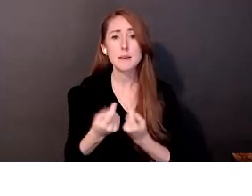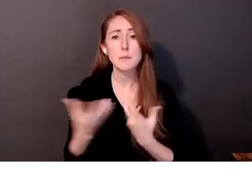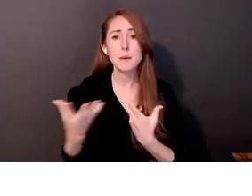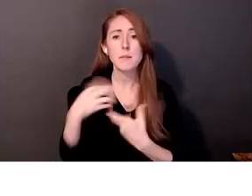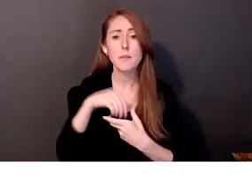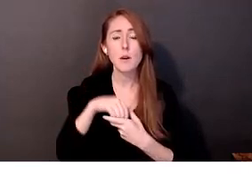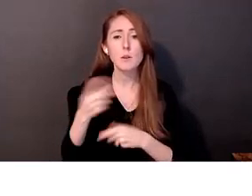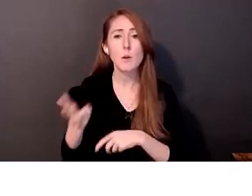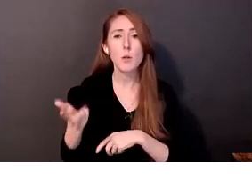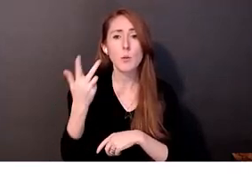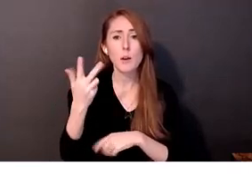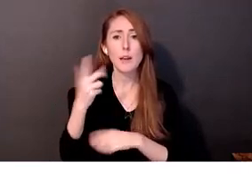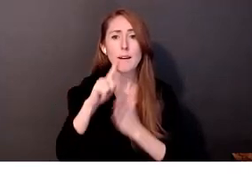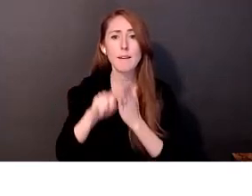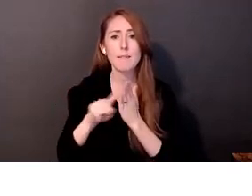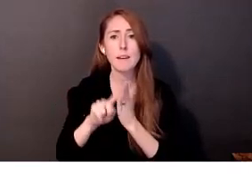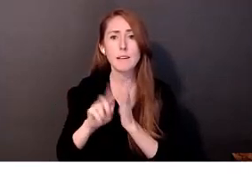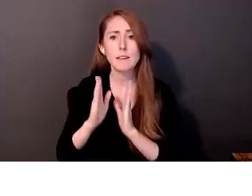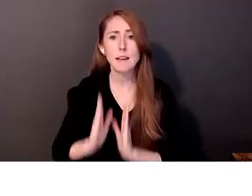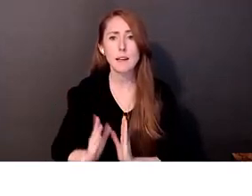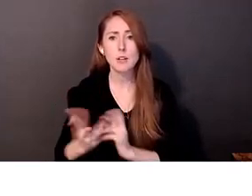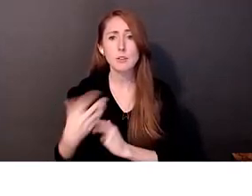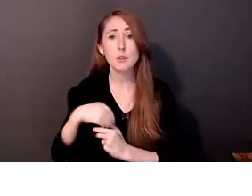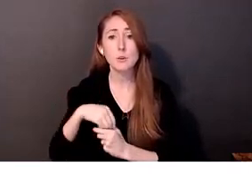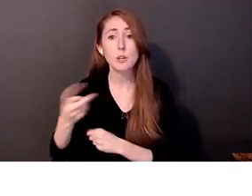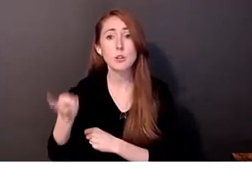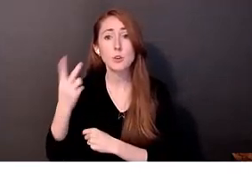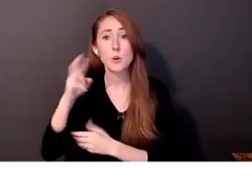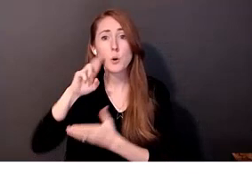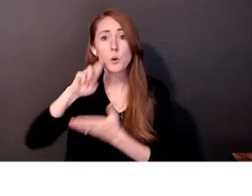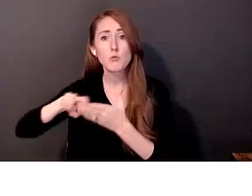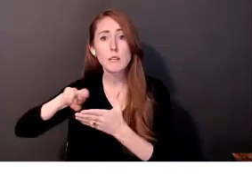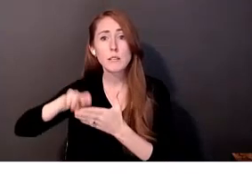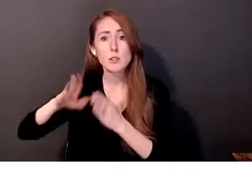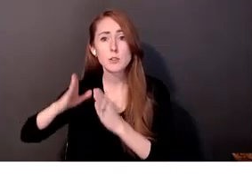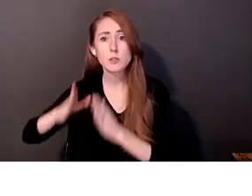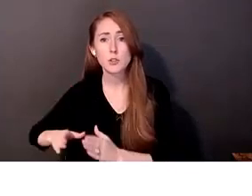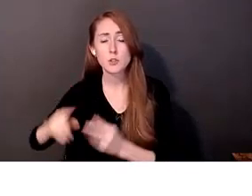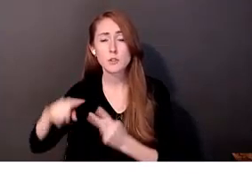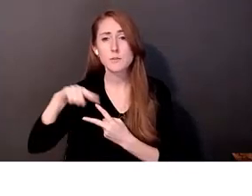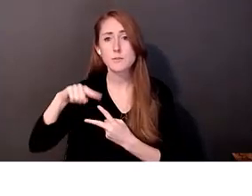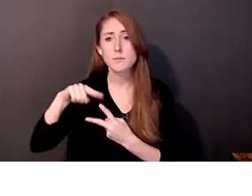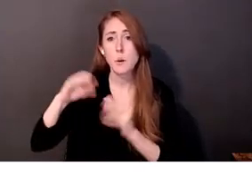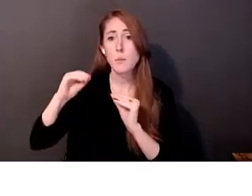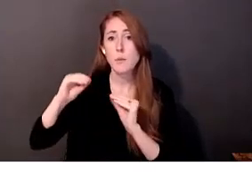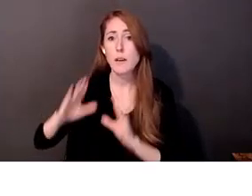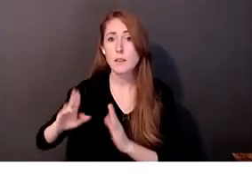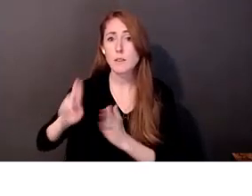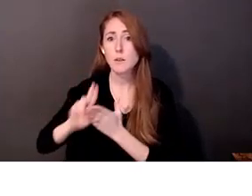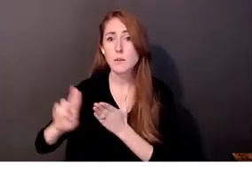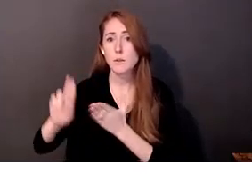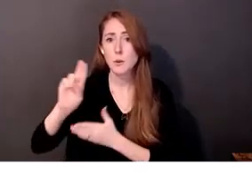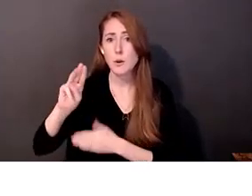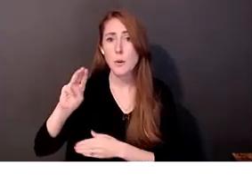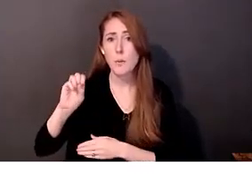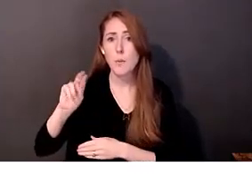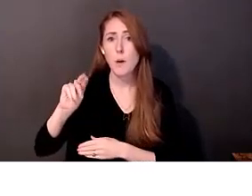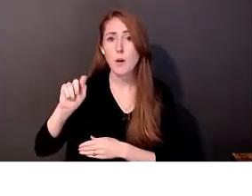including two researchers. One is a professor at the University of Montreal, Carolina Bottari.